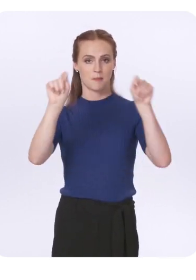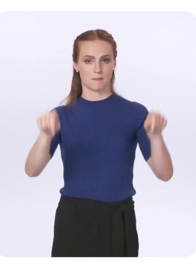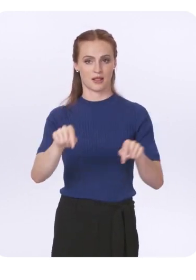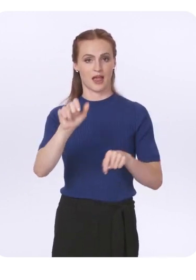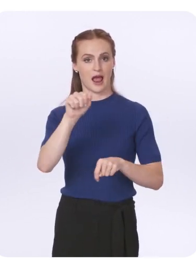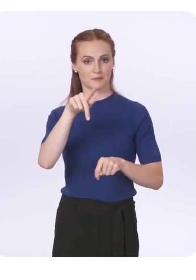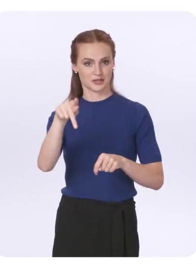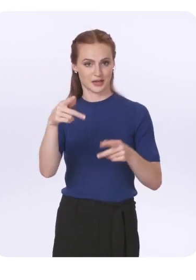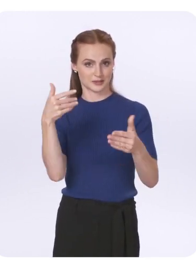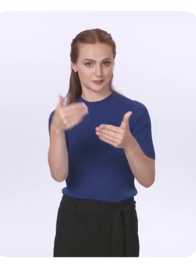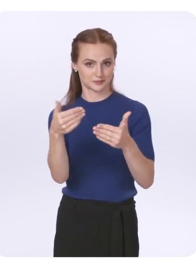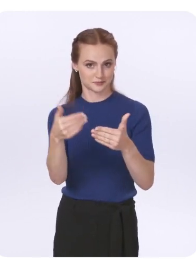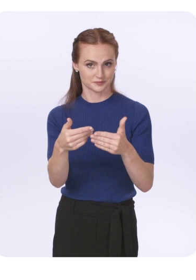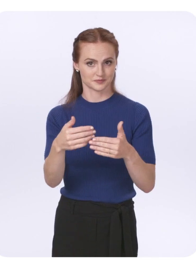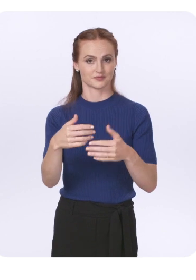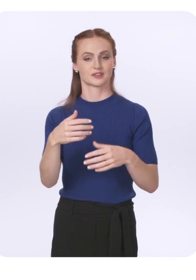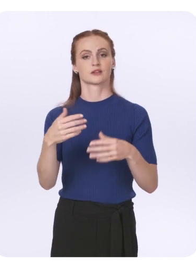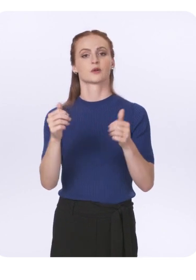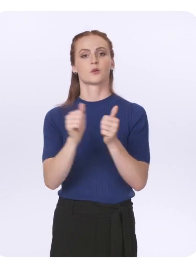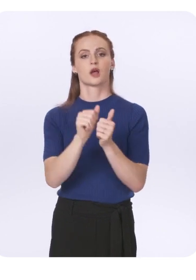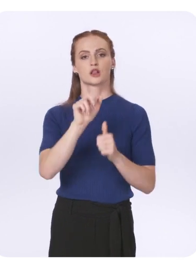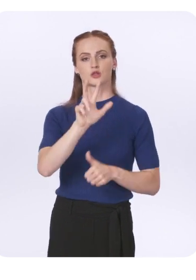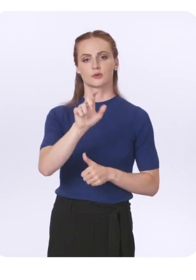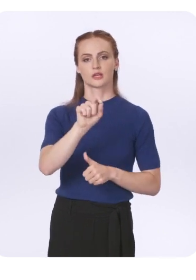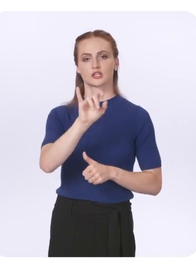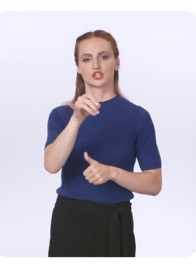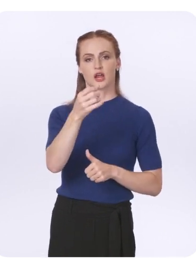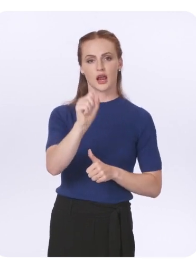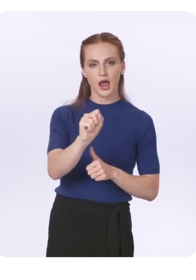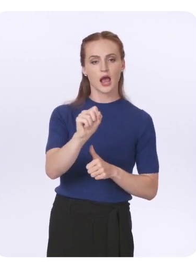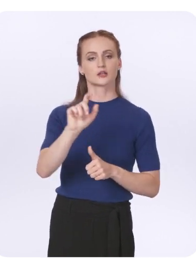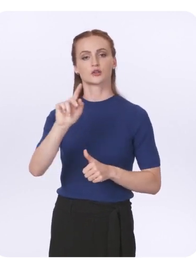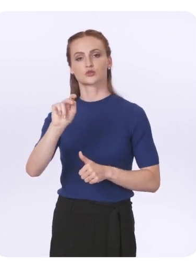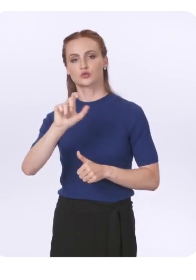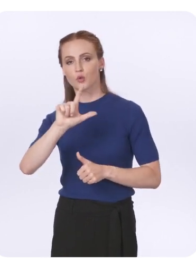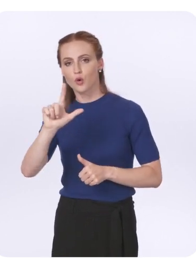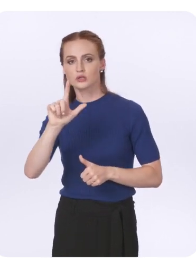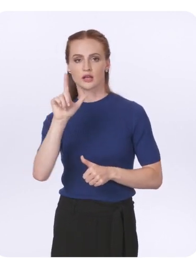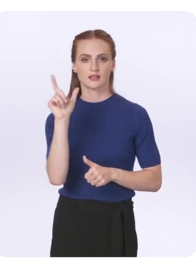we found super useful in our development journey of Project Flowerbed and beyond.